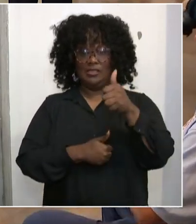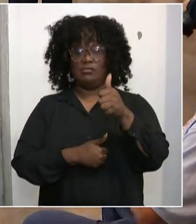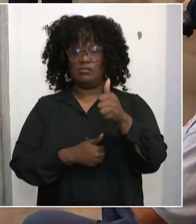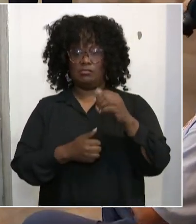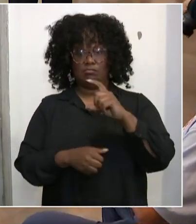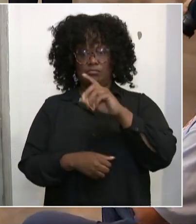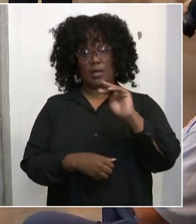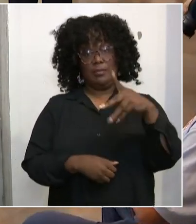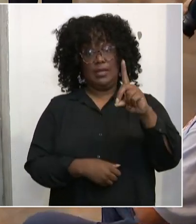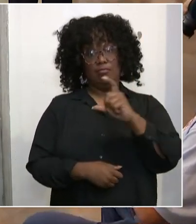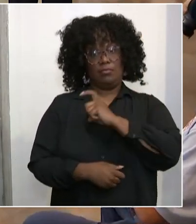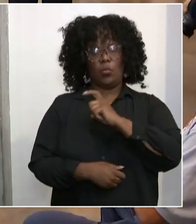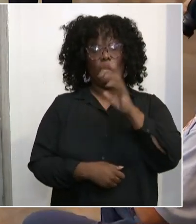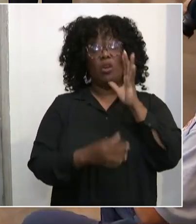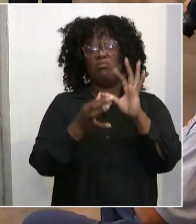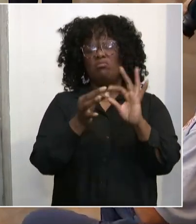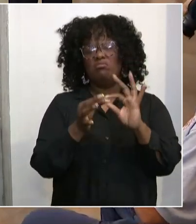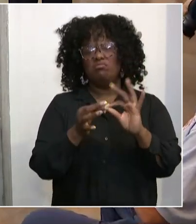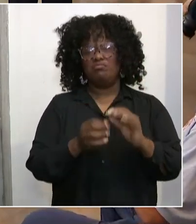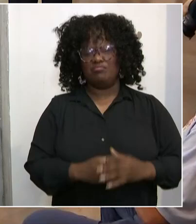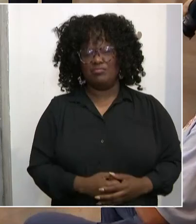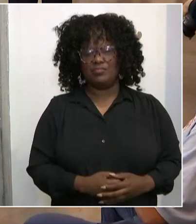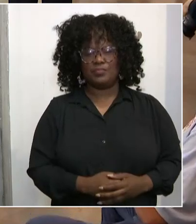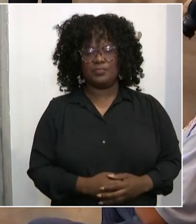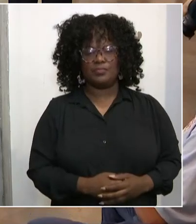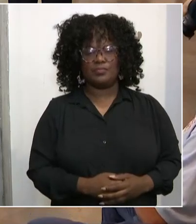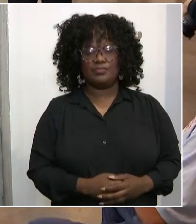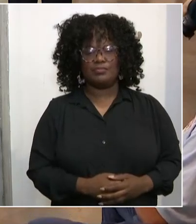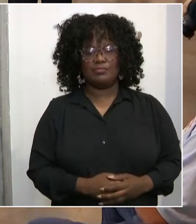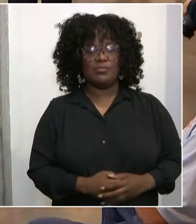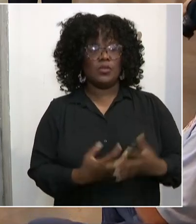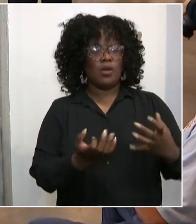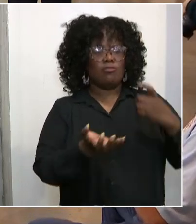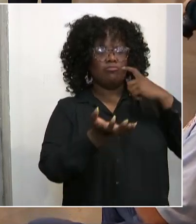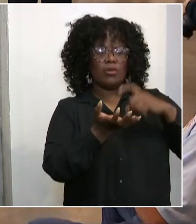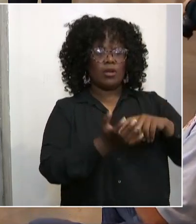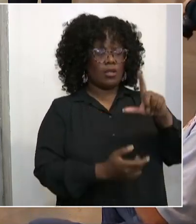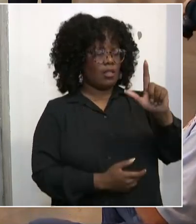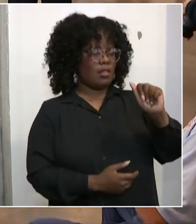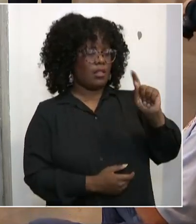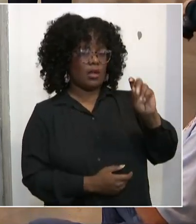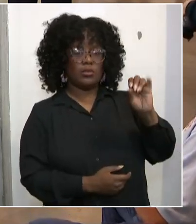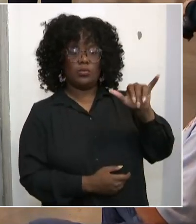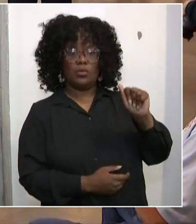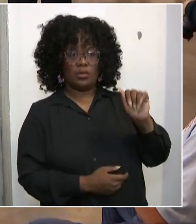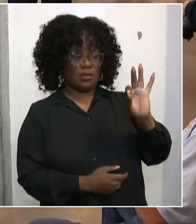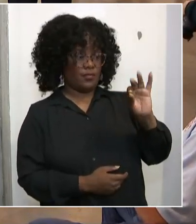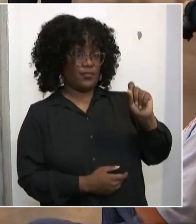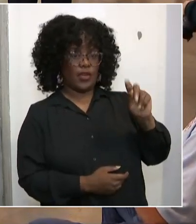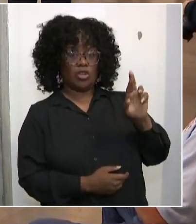and Latoya Foster, who you'll also hear from who is the director of our office of cable television, film,